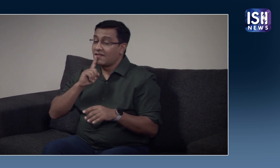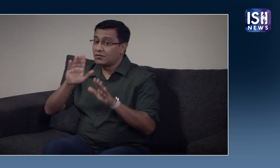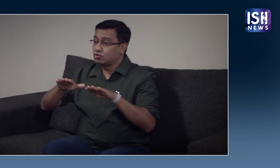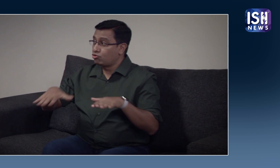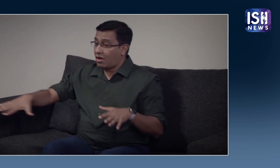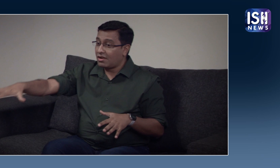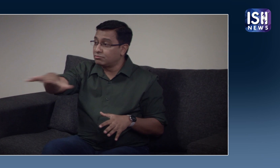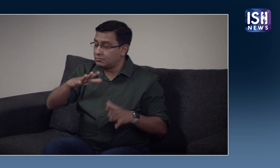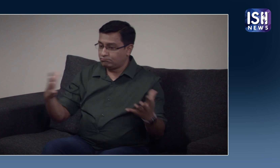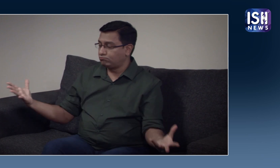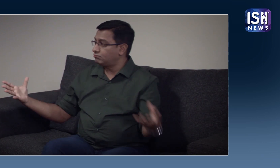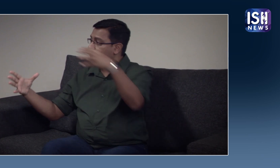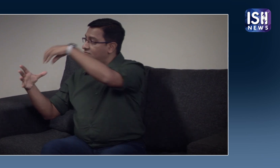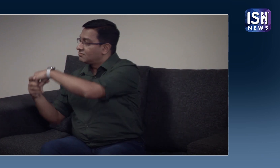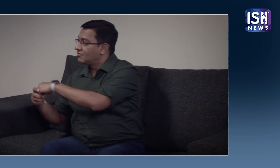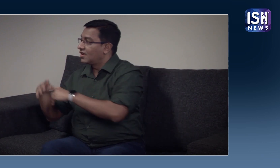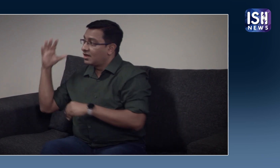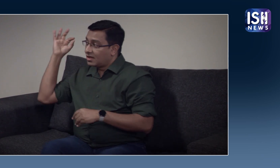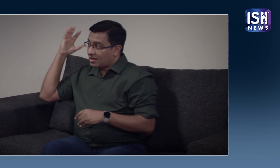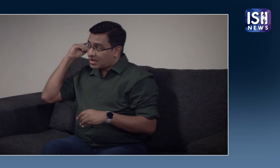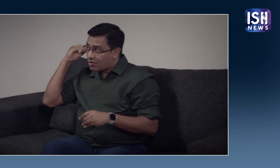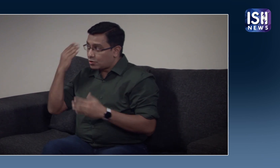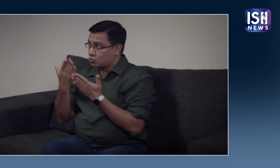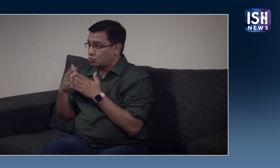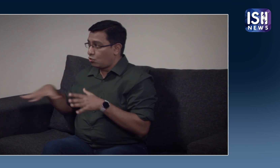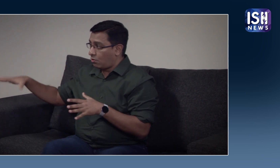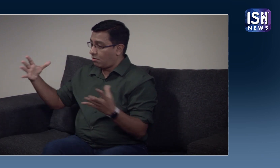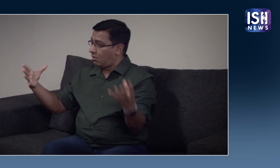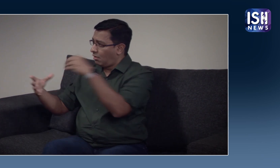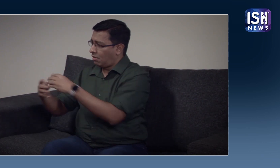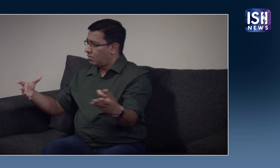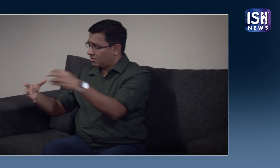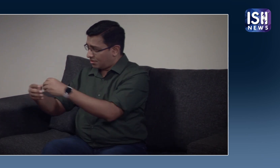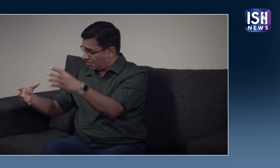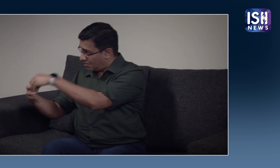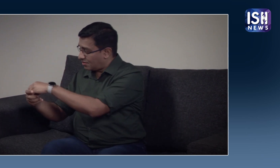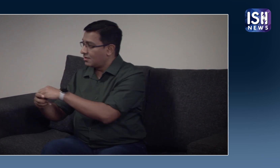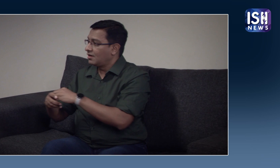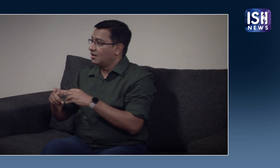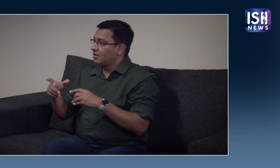The Deaf students of those schools will be mainstreamed into Hearing schools,